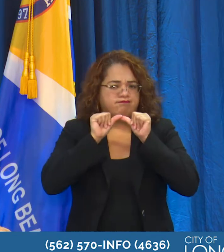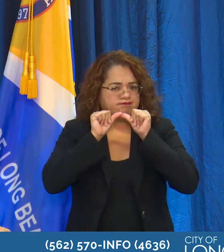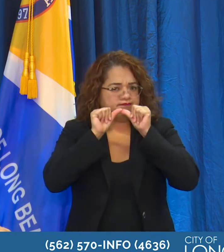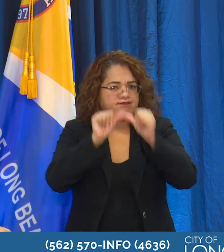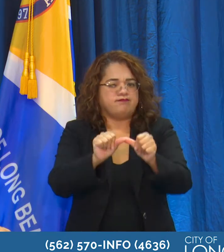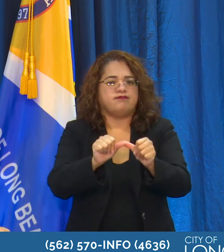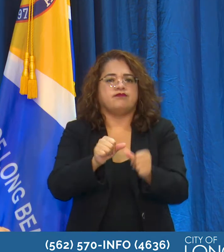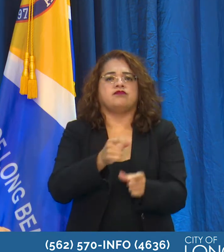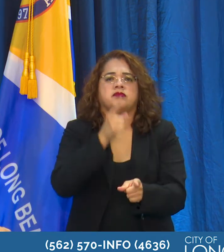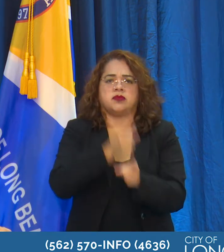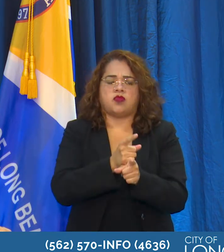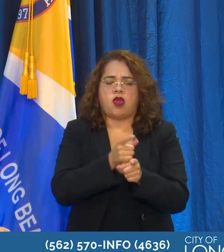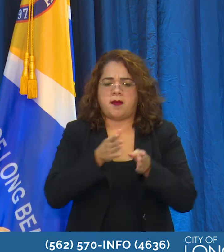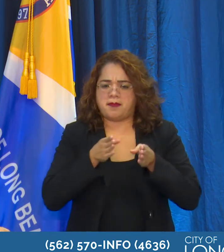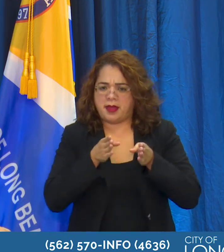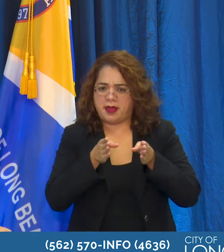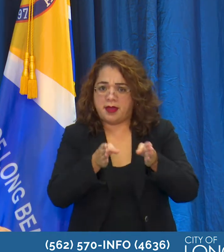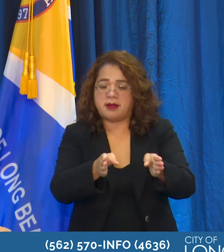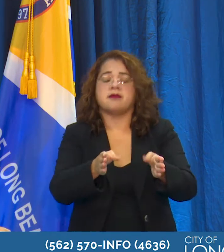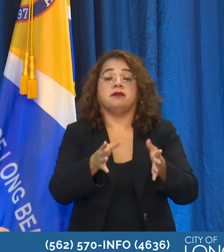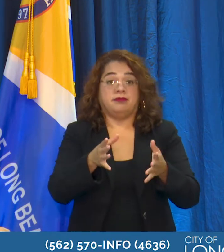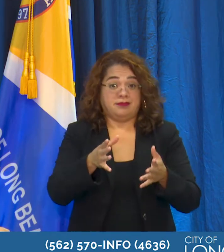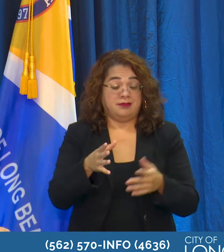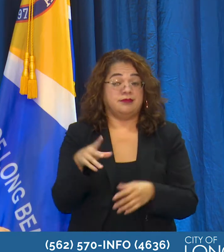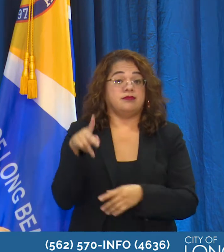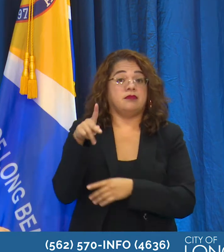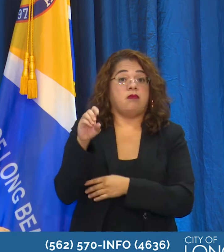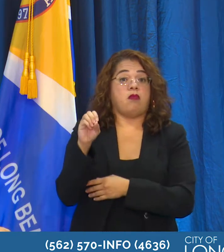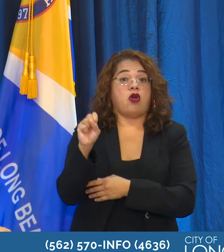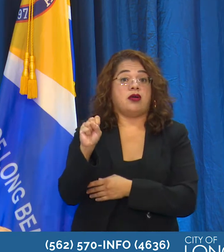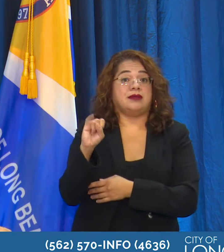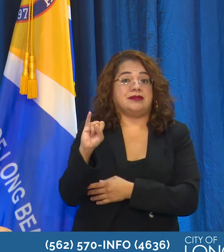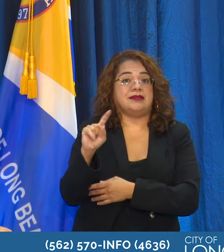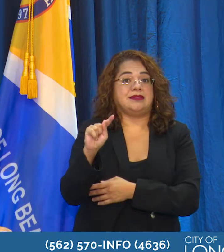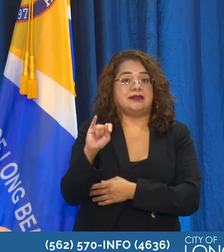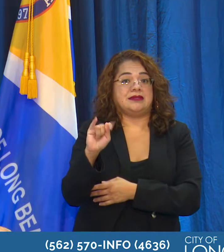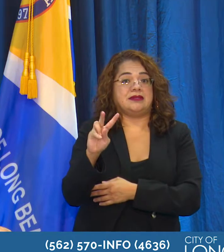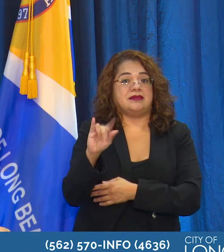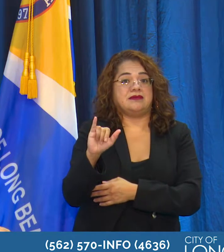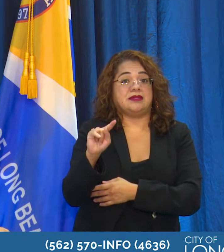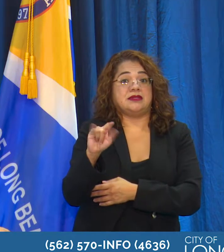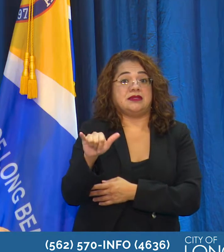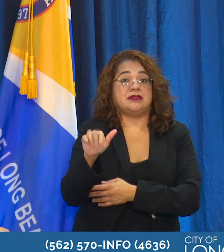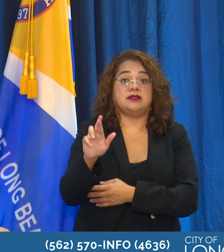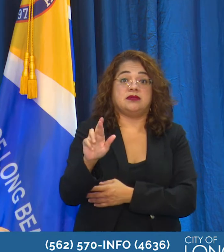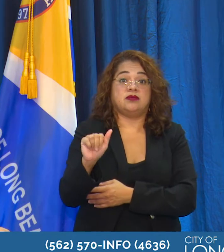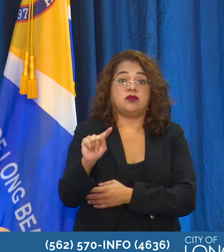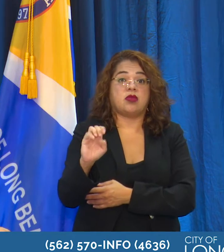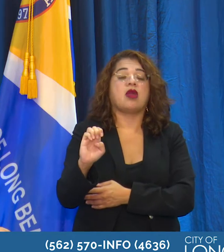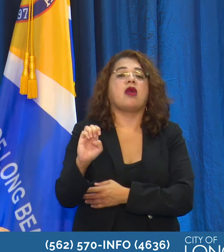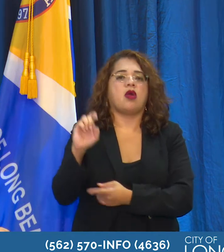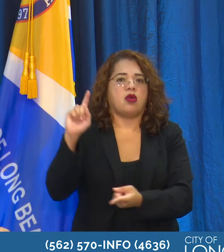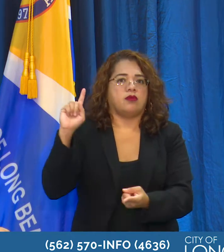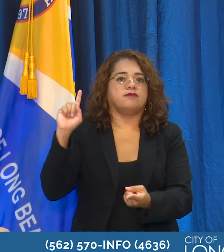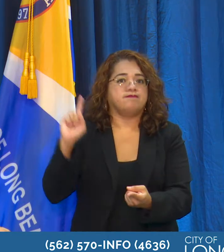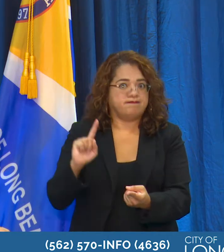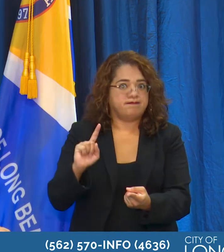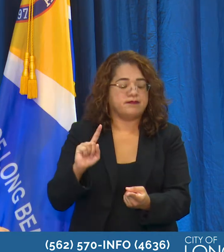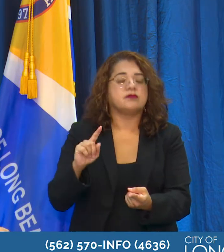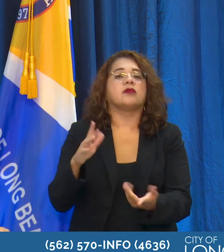We know that our positivity rate is continuing to drop. Kelly Colopy is going to talk about that today.